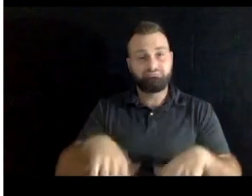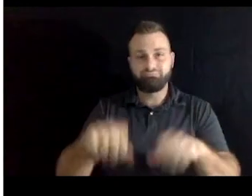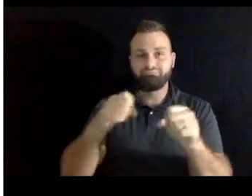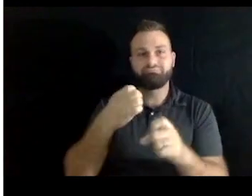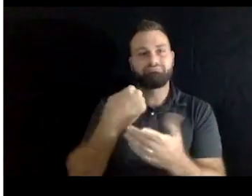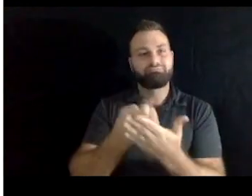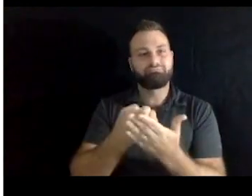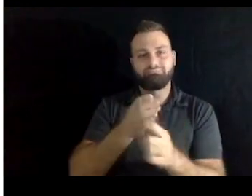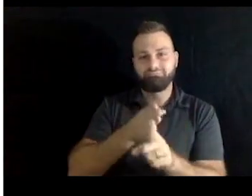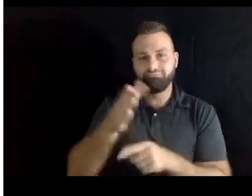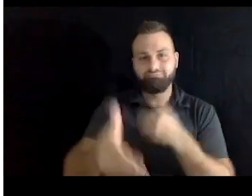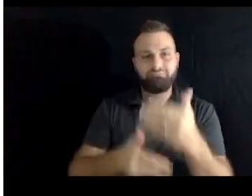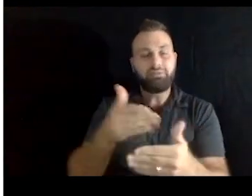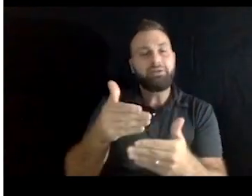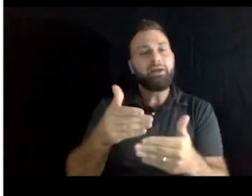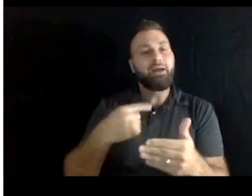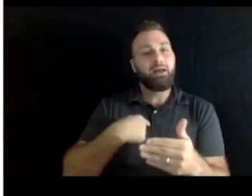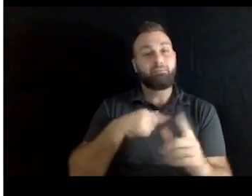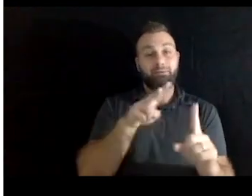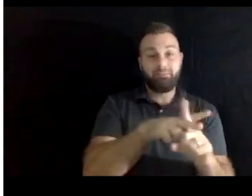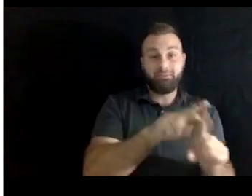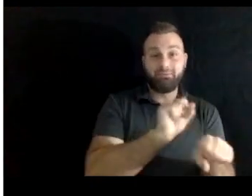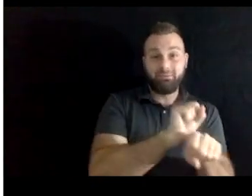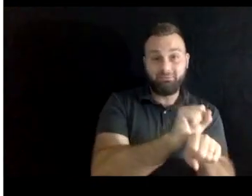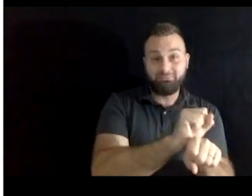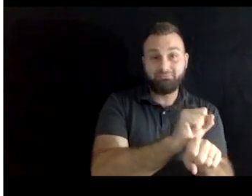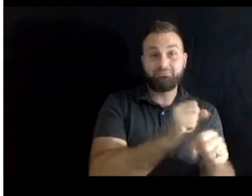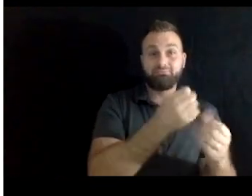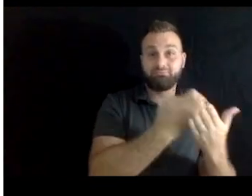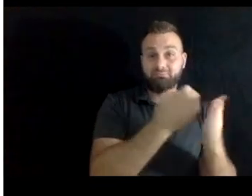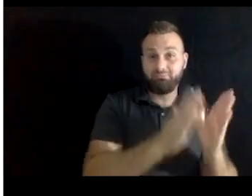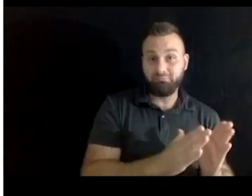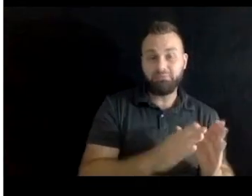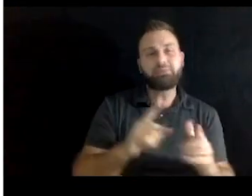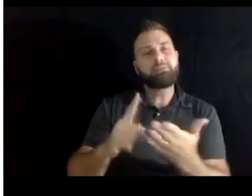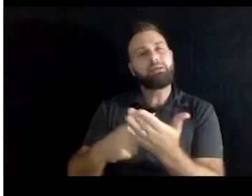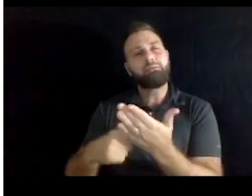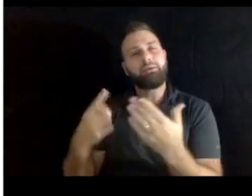but sometimes dabble in healthcare topics. For the past nine years I've